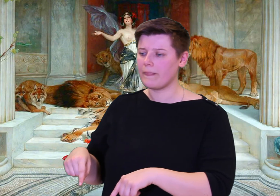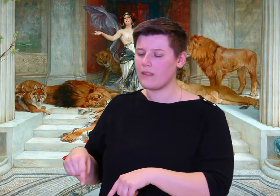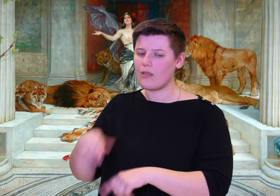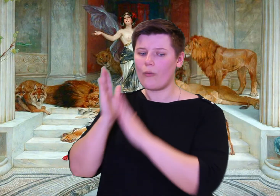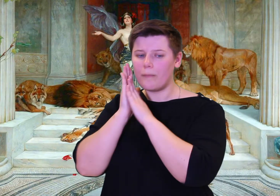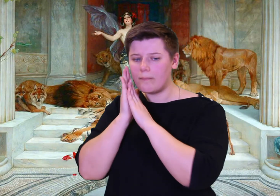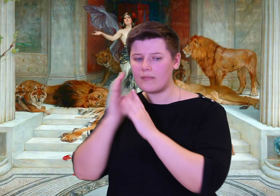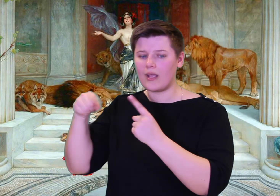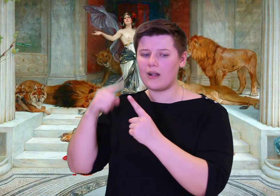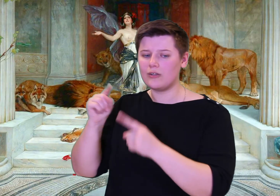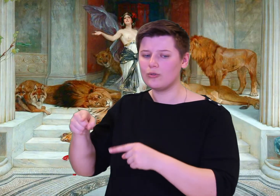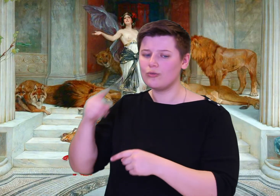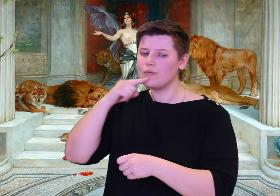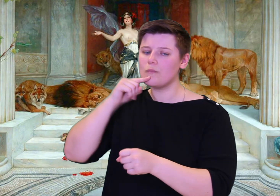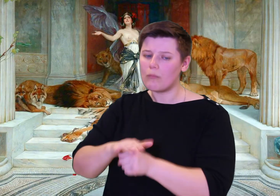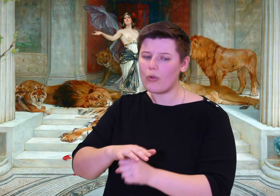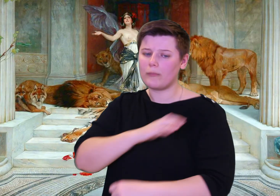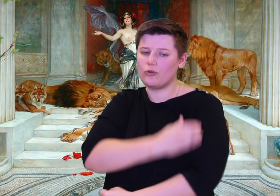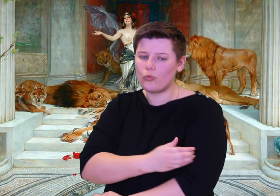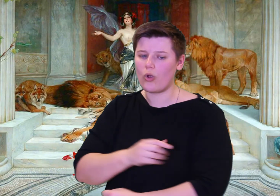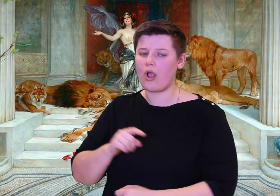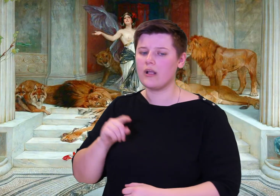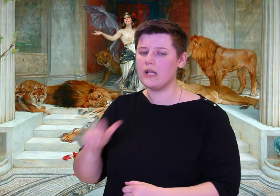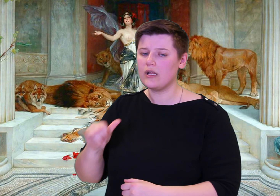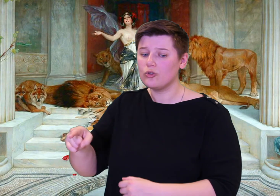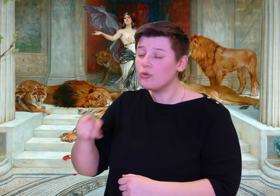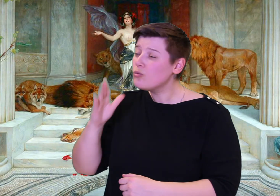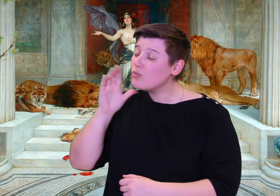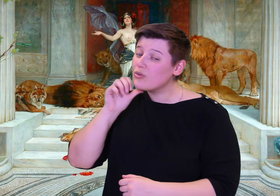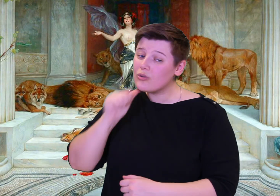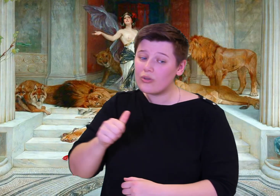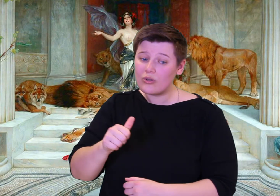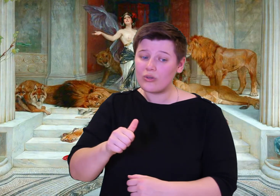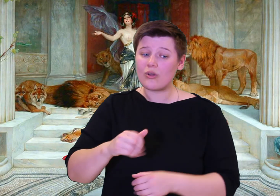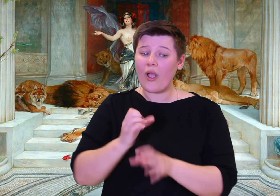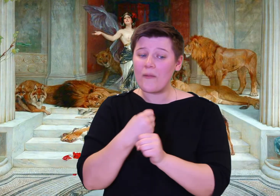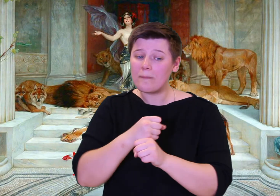you gently, when you turn to my men to pigs, and you are planning to play tricks in